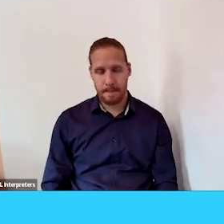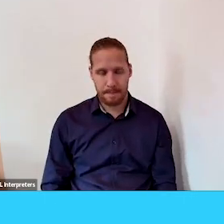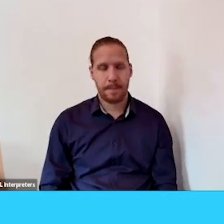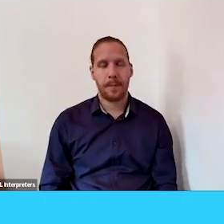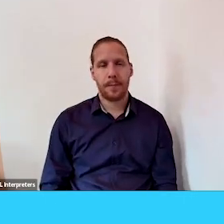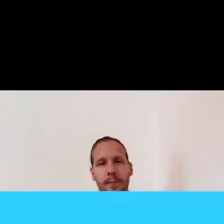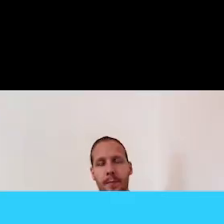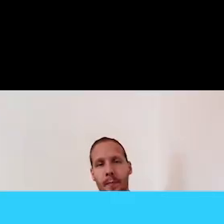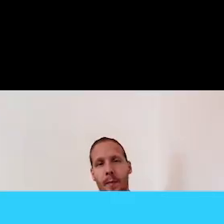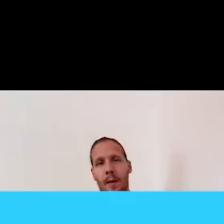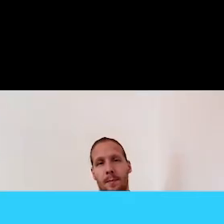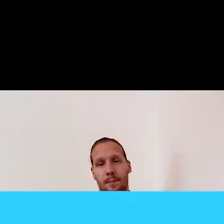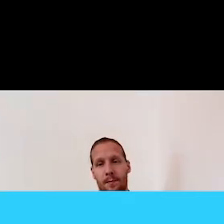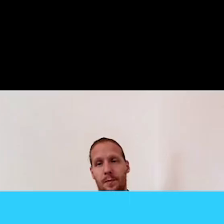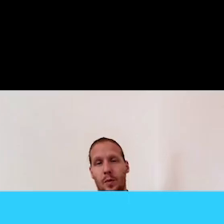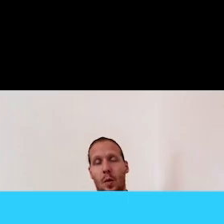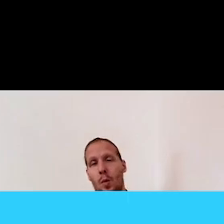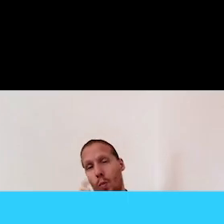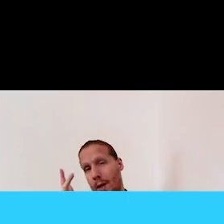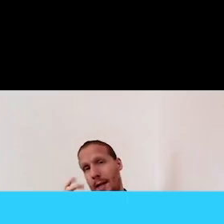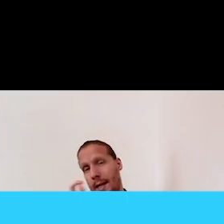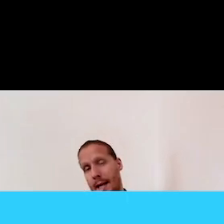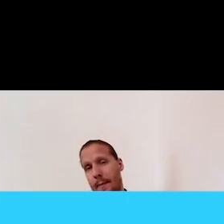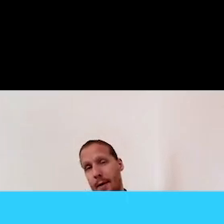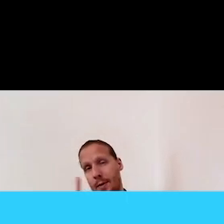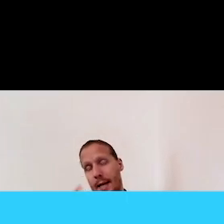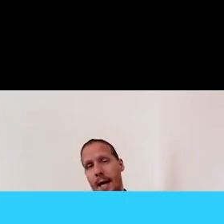some of the latest findings from the 15 year checkpoint,